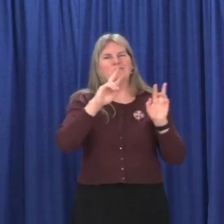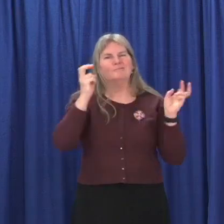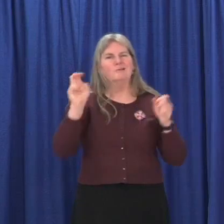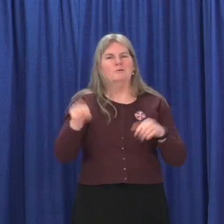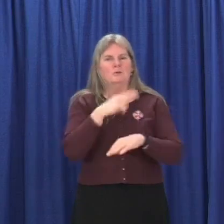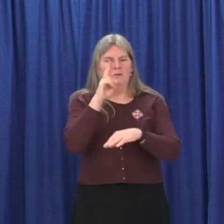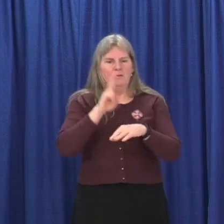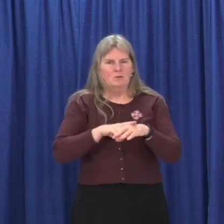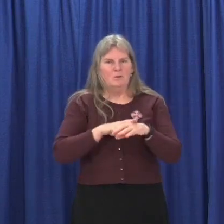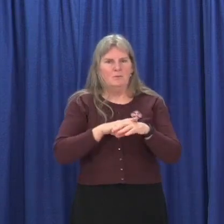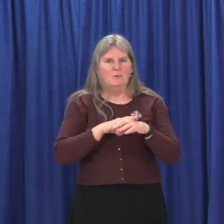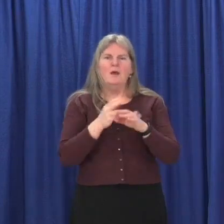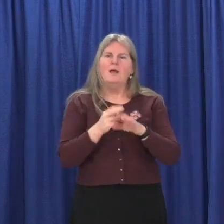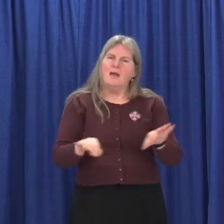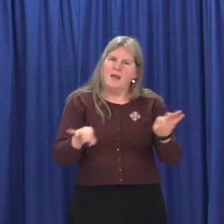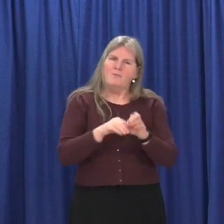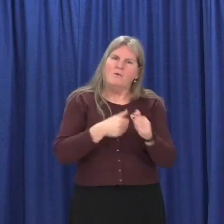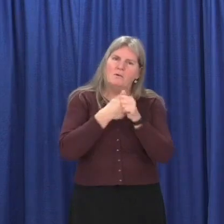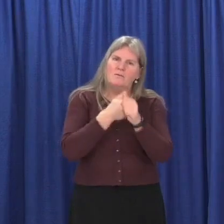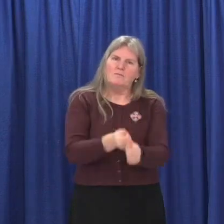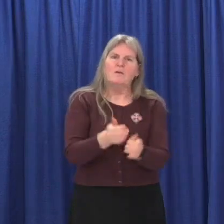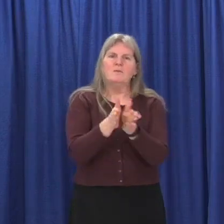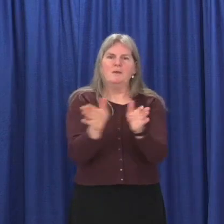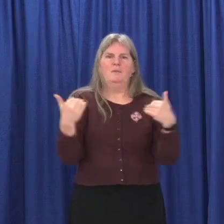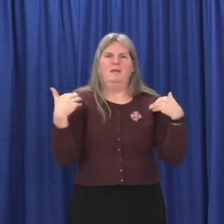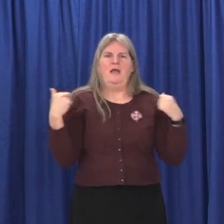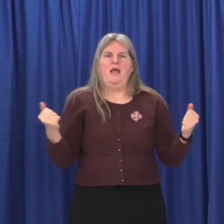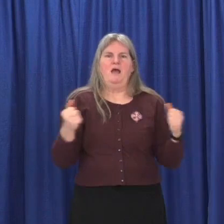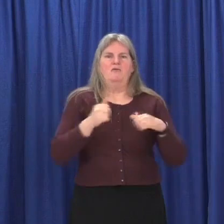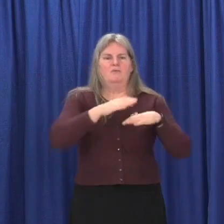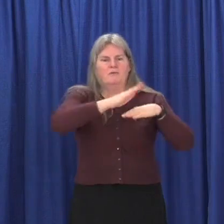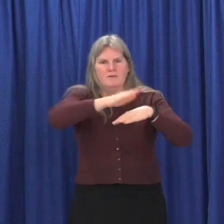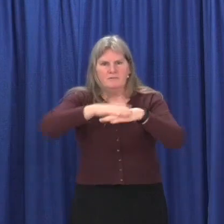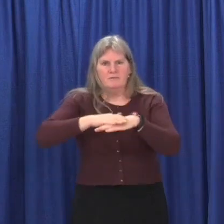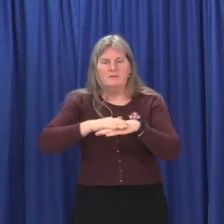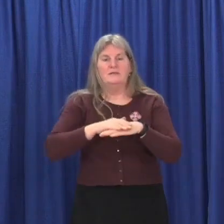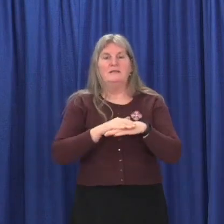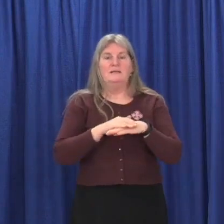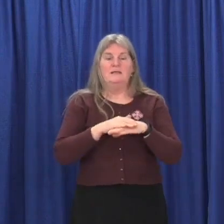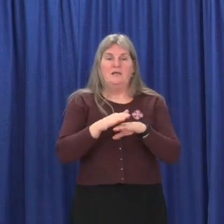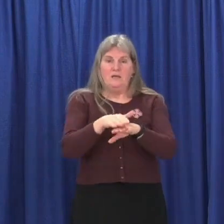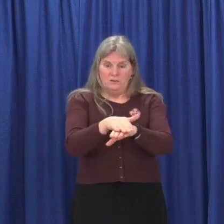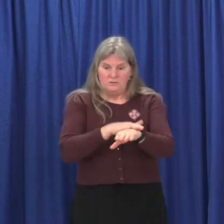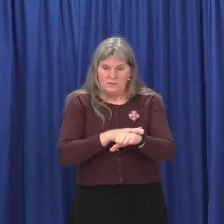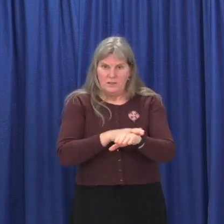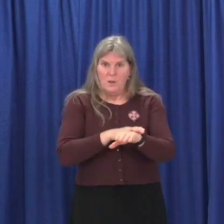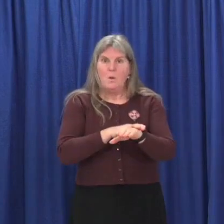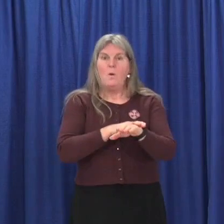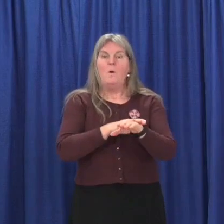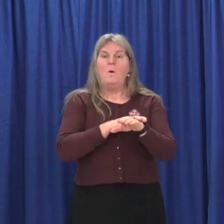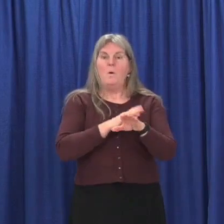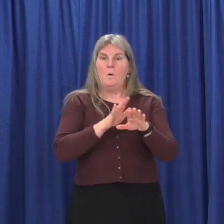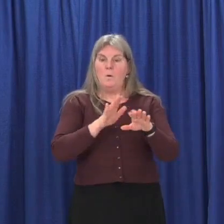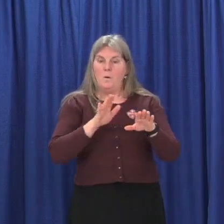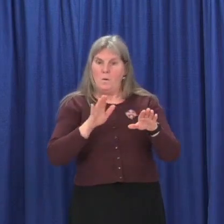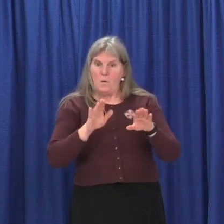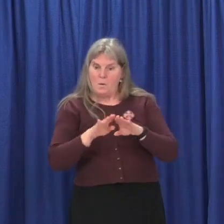to follow this public health advice. We are gradually, sensibly, reducing those risks to balance the needs of people to stay